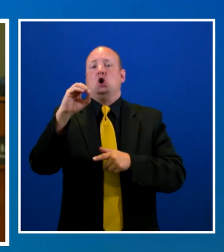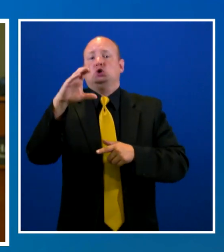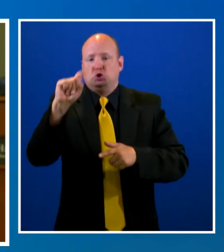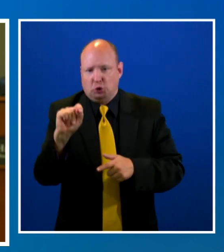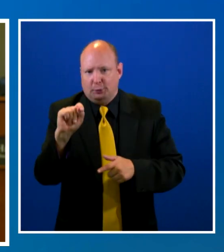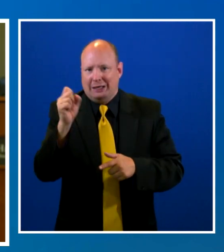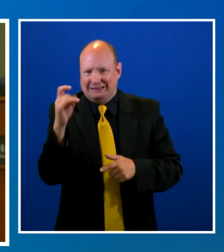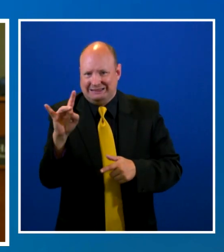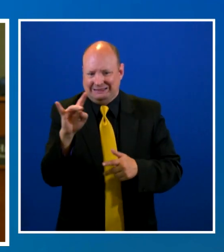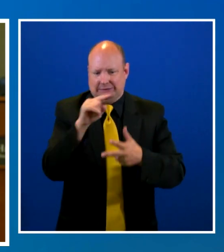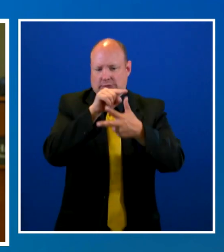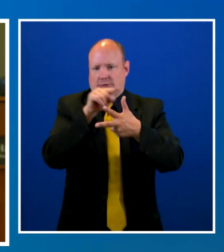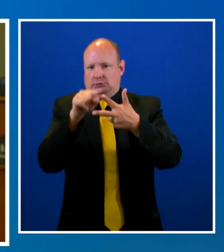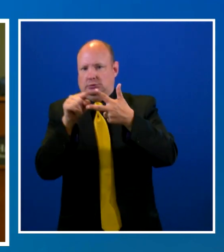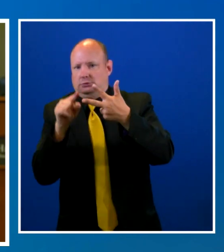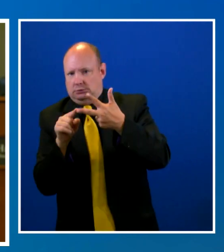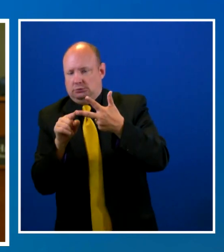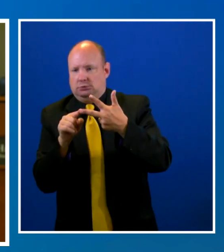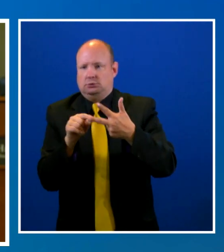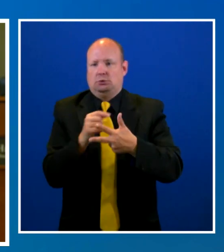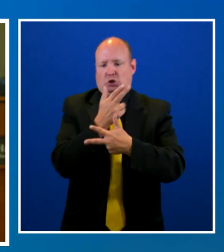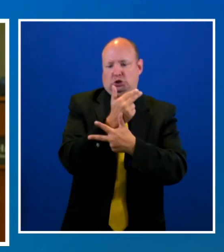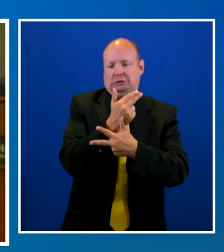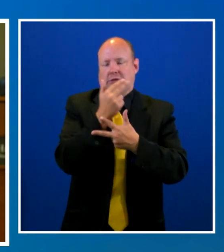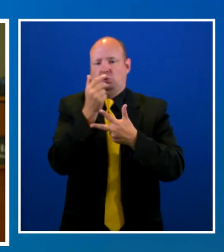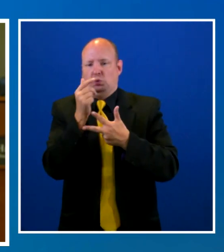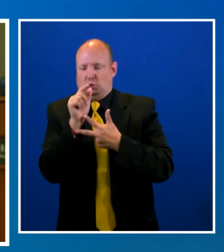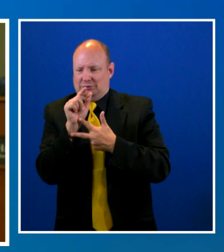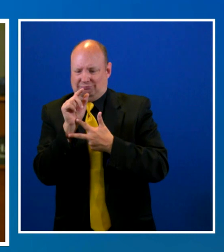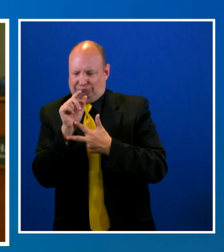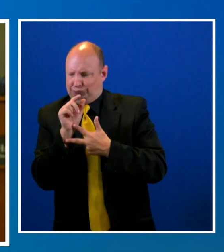information through the Council for the Homeless website.